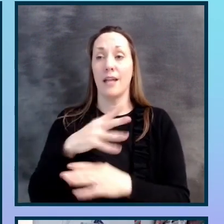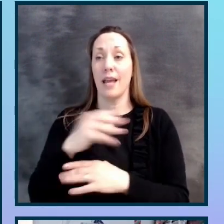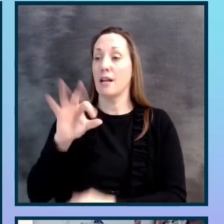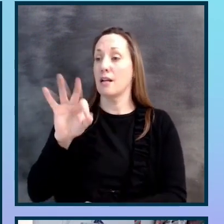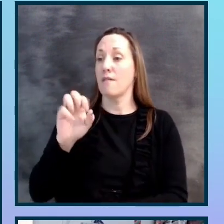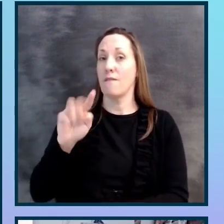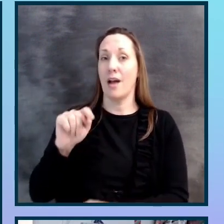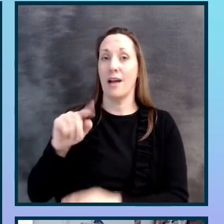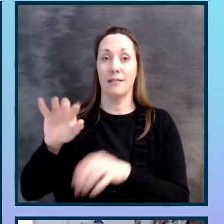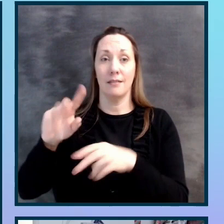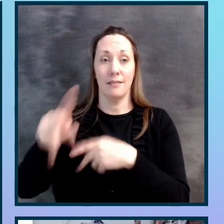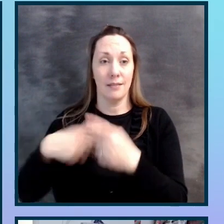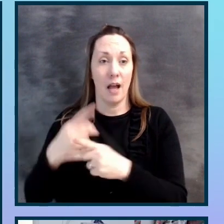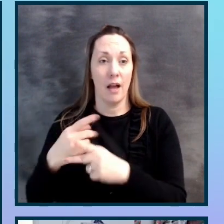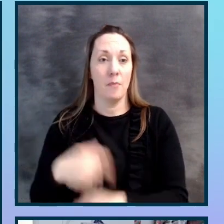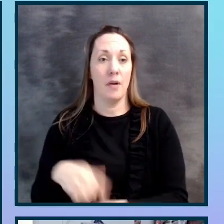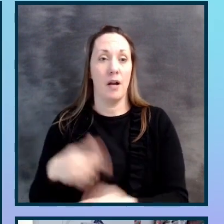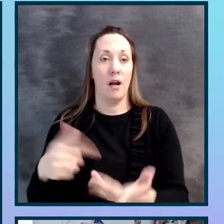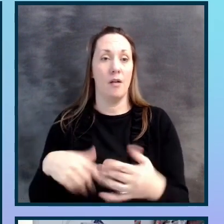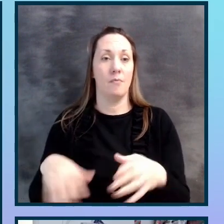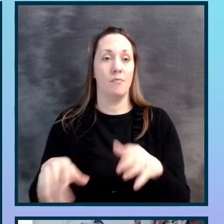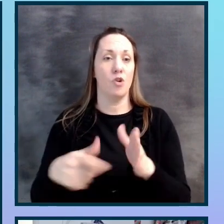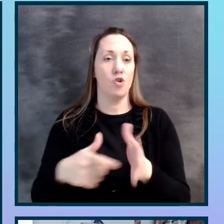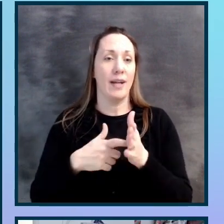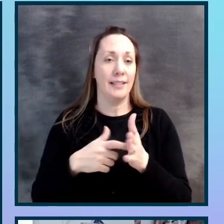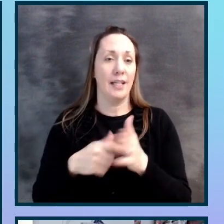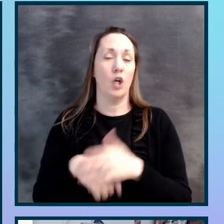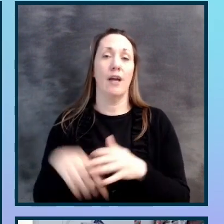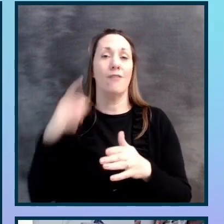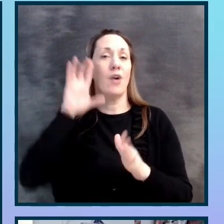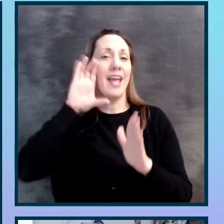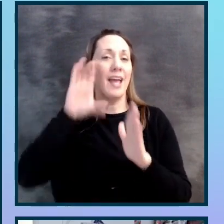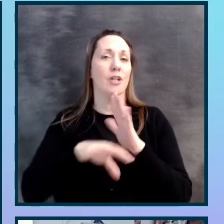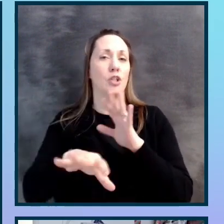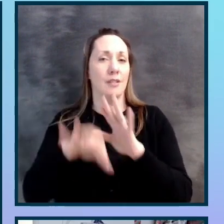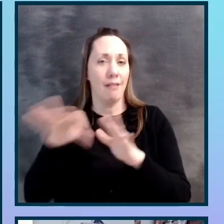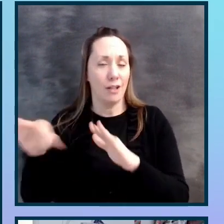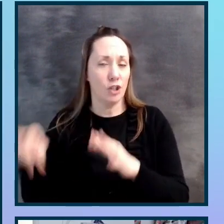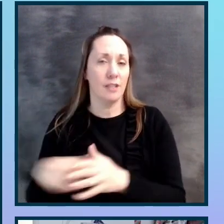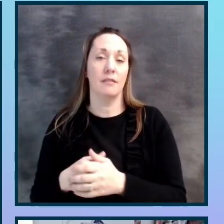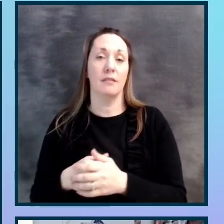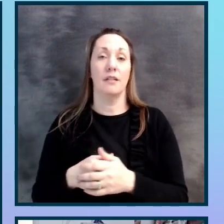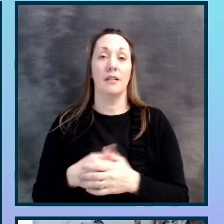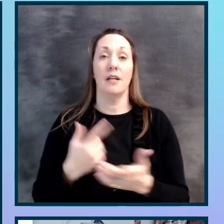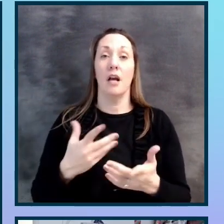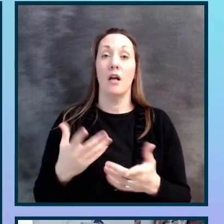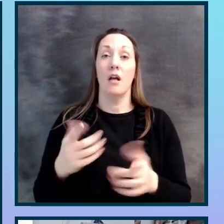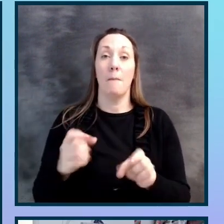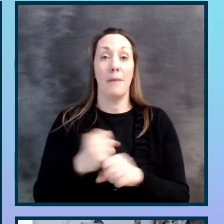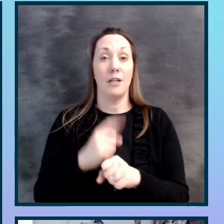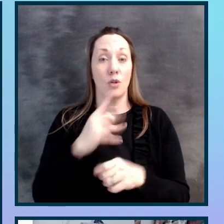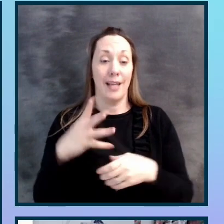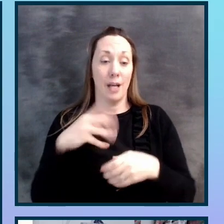and criteria for image selection. Our videos feature both closed captioning and audio transcripts